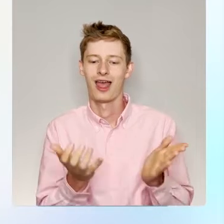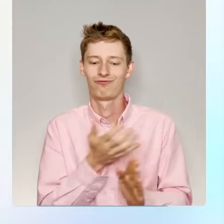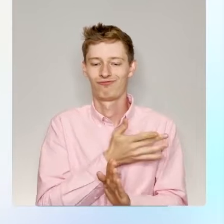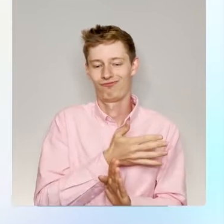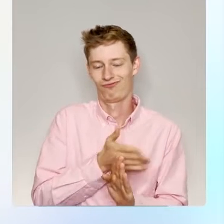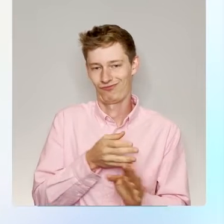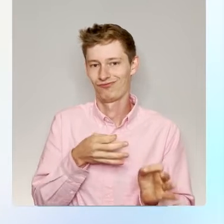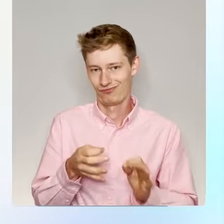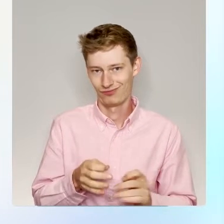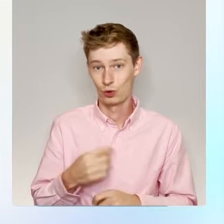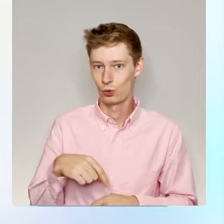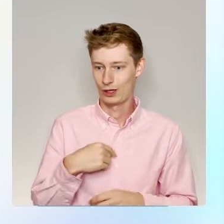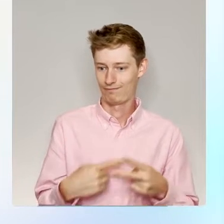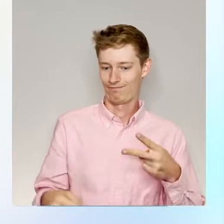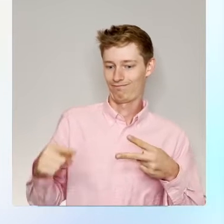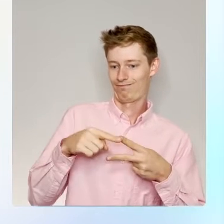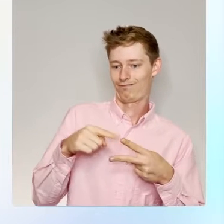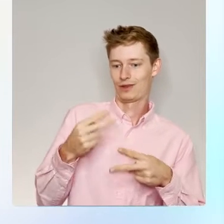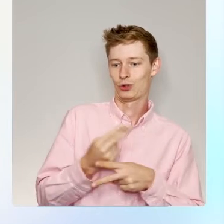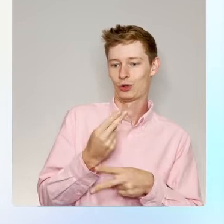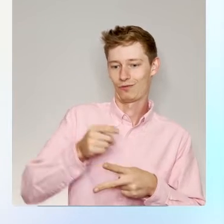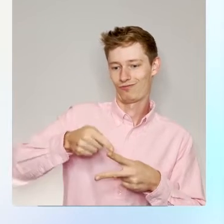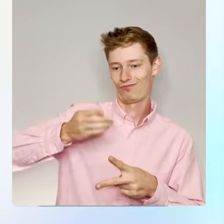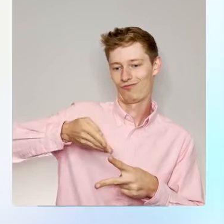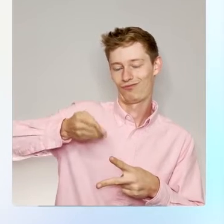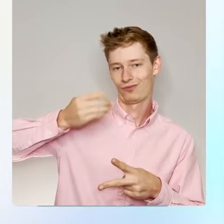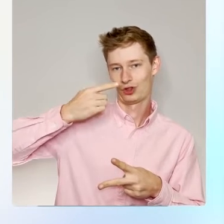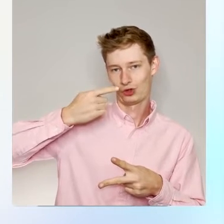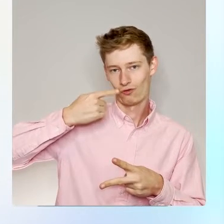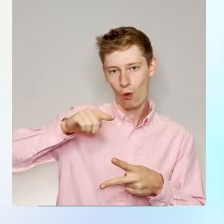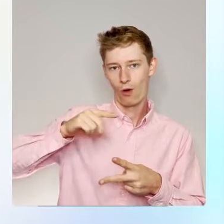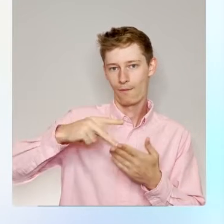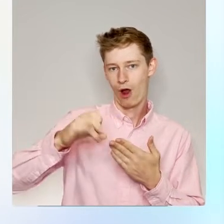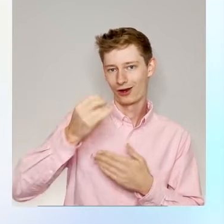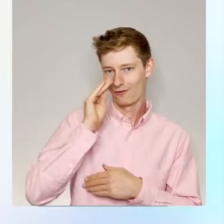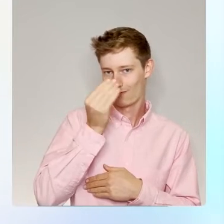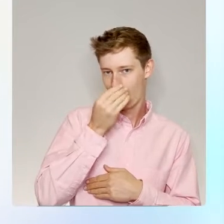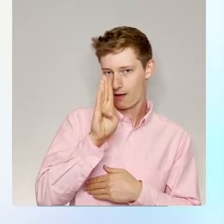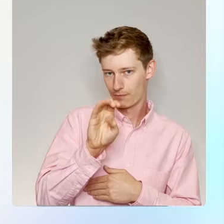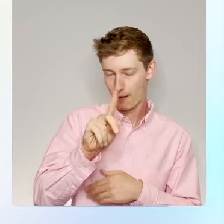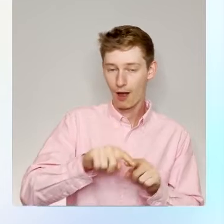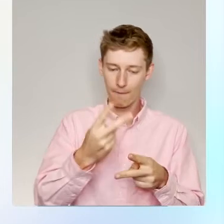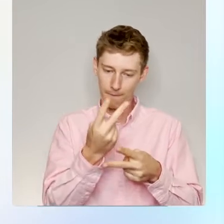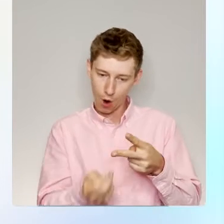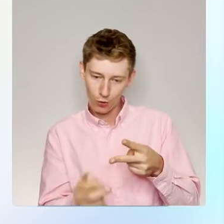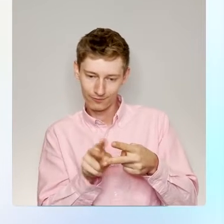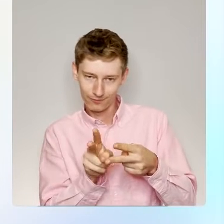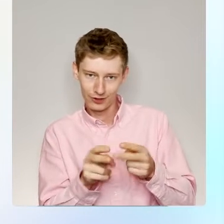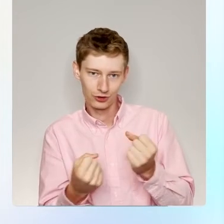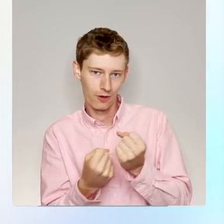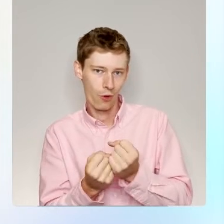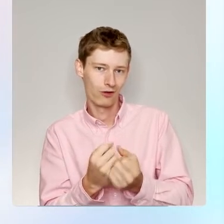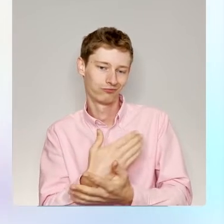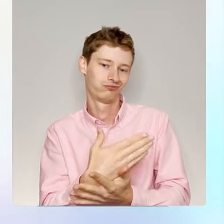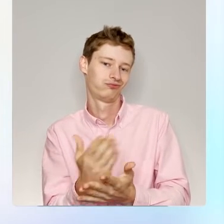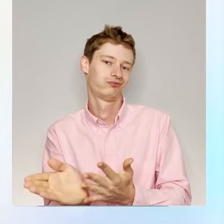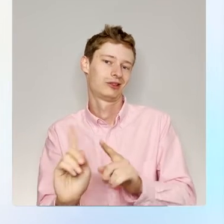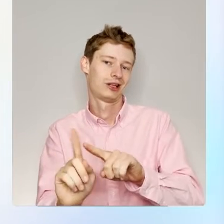or any other processing you need. And that GLTF can then still be loaded in Three.js or any other web engine.